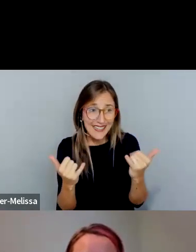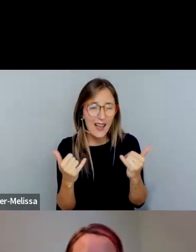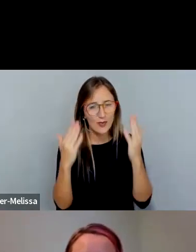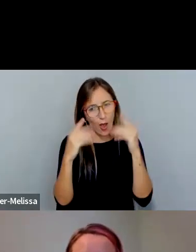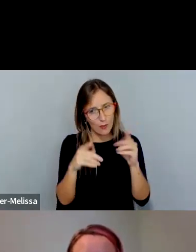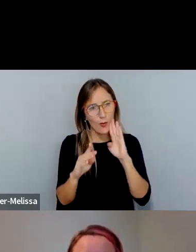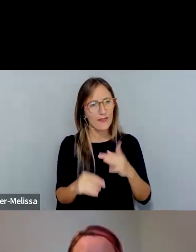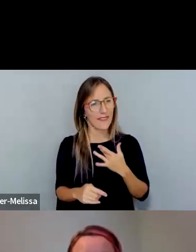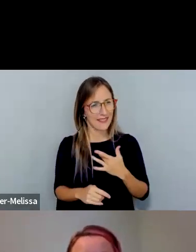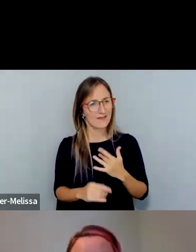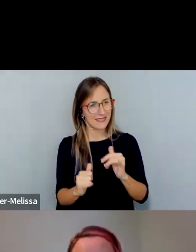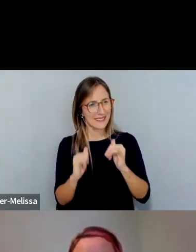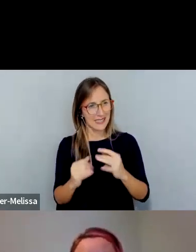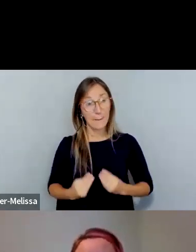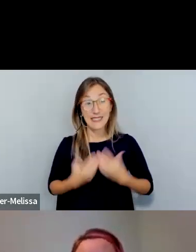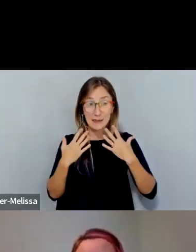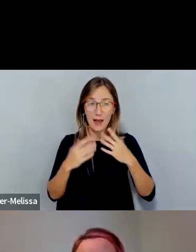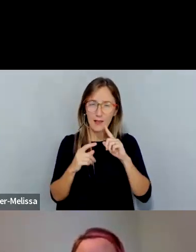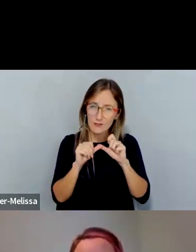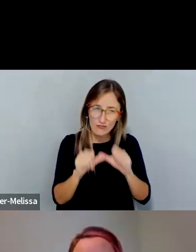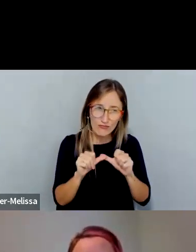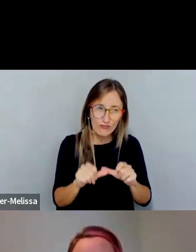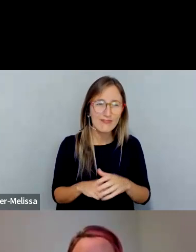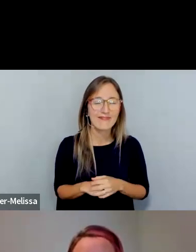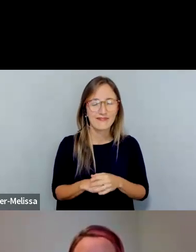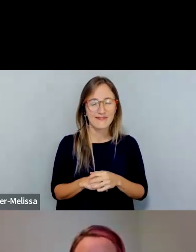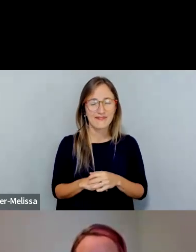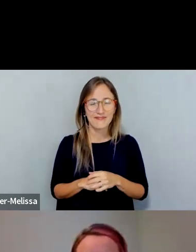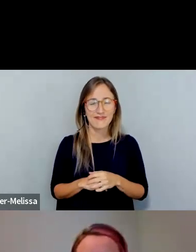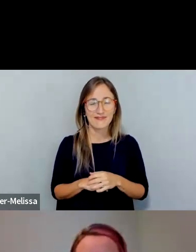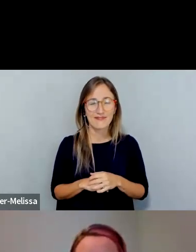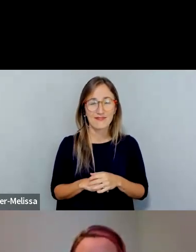I hope it